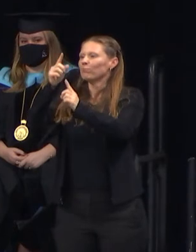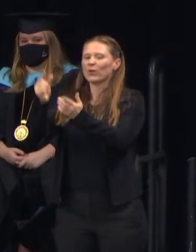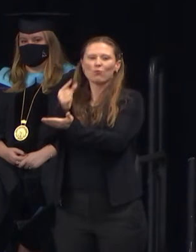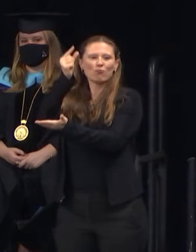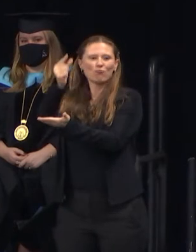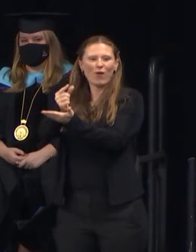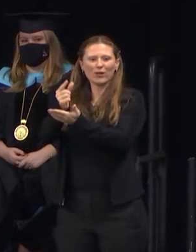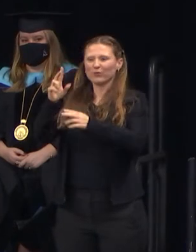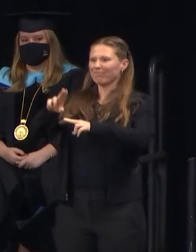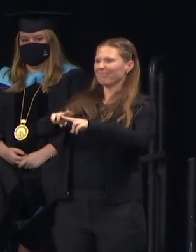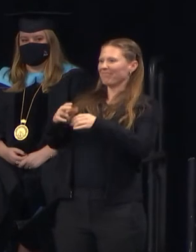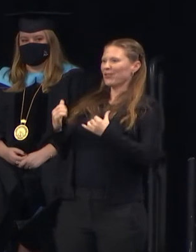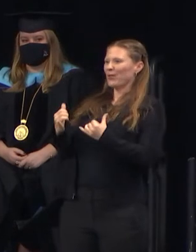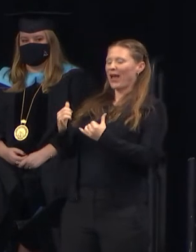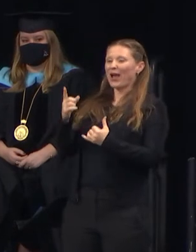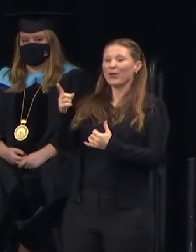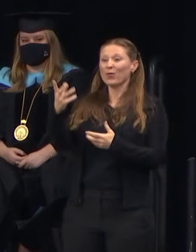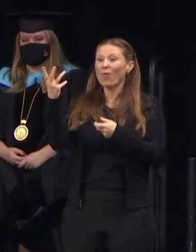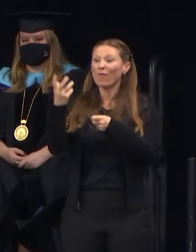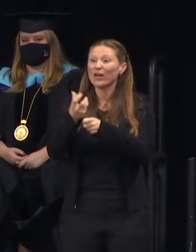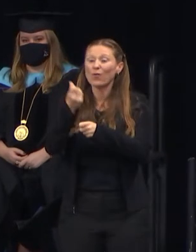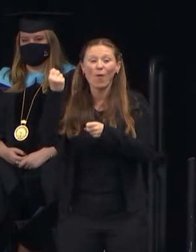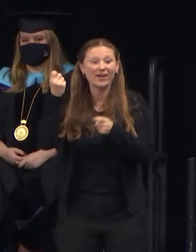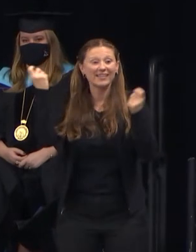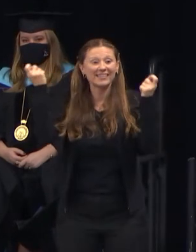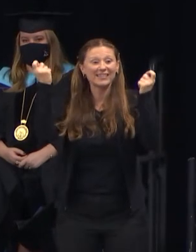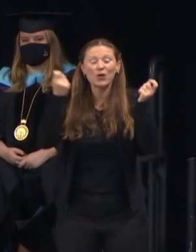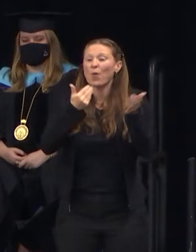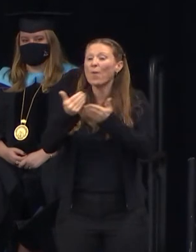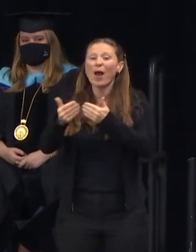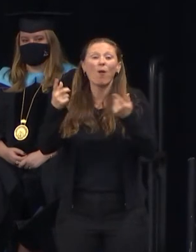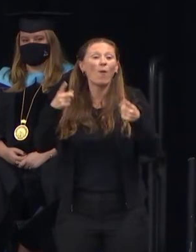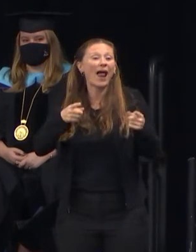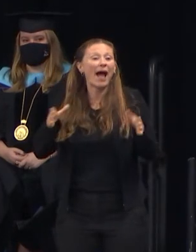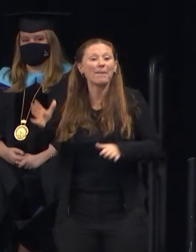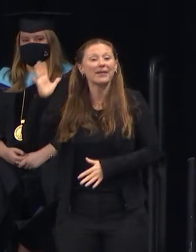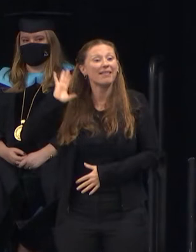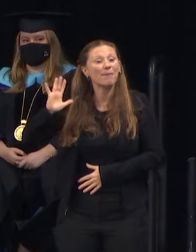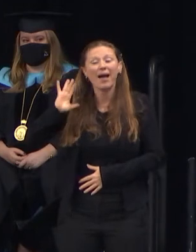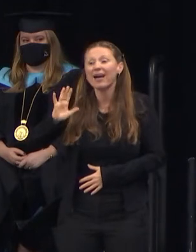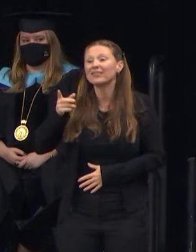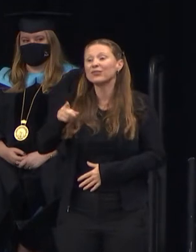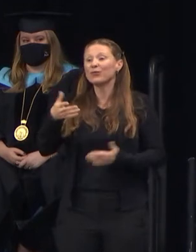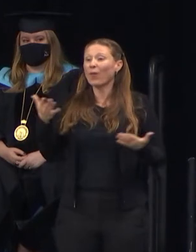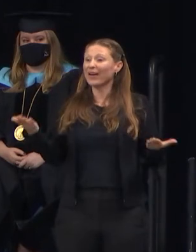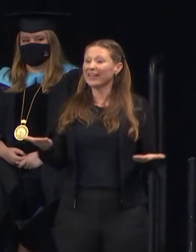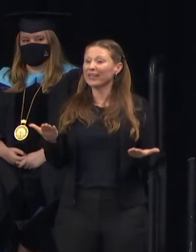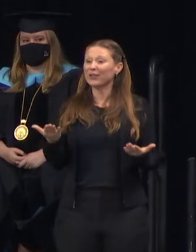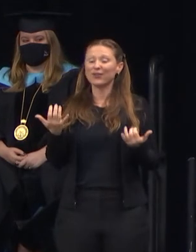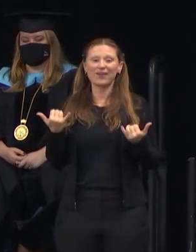You are victorious. No matter what happened in your past, you are here now.